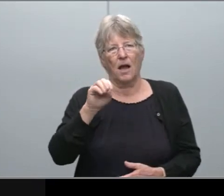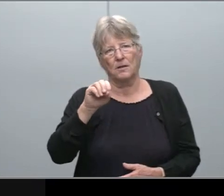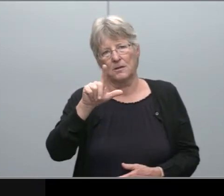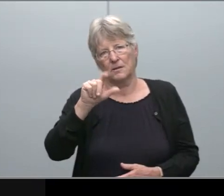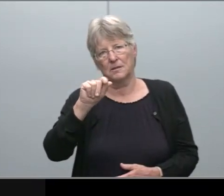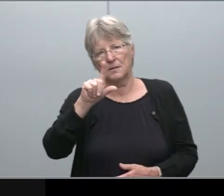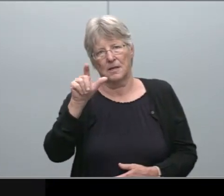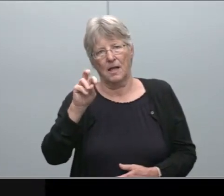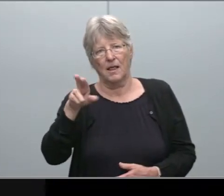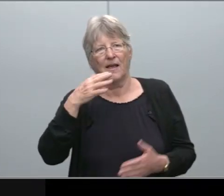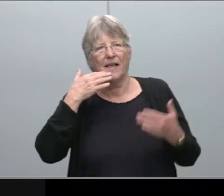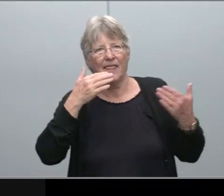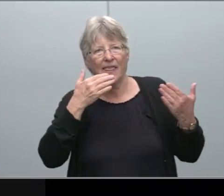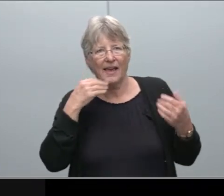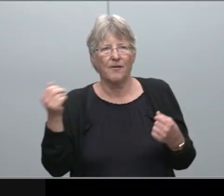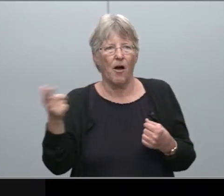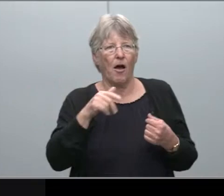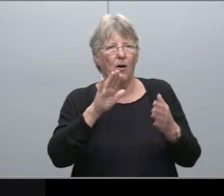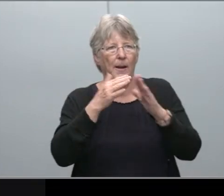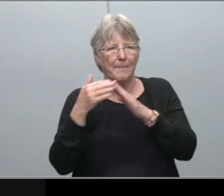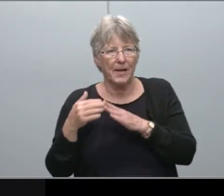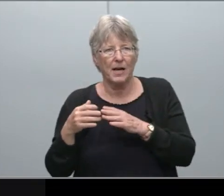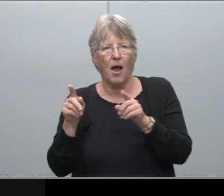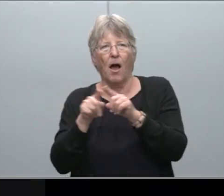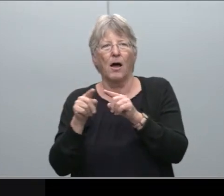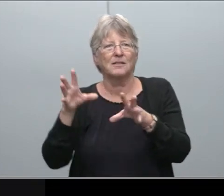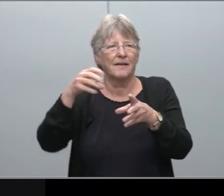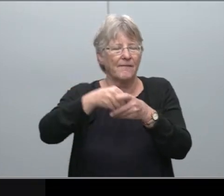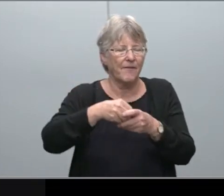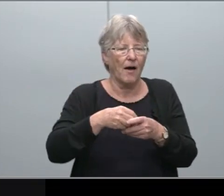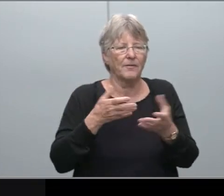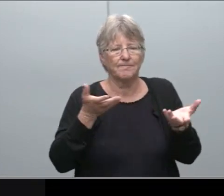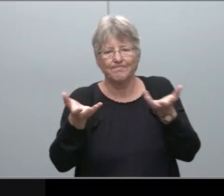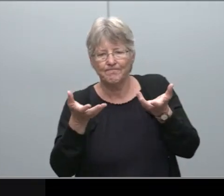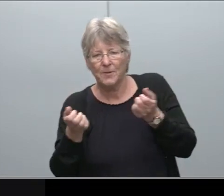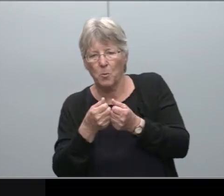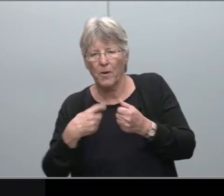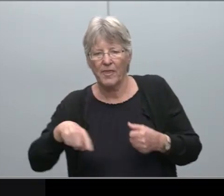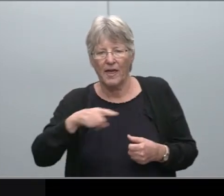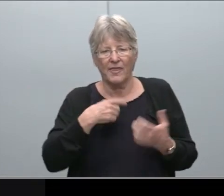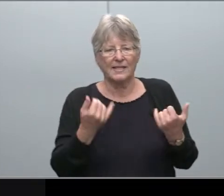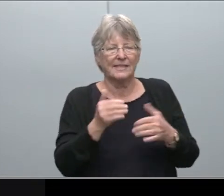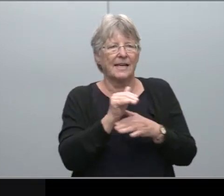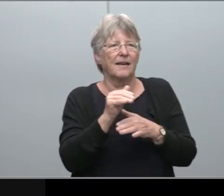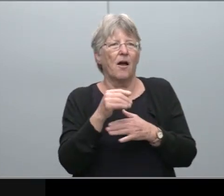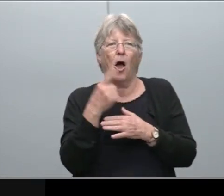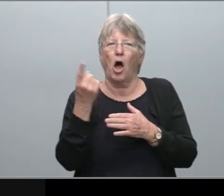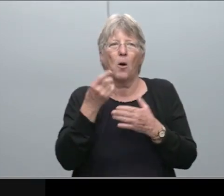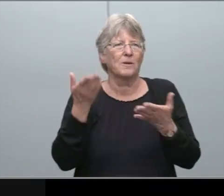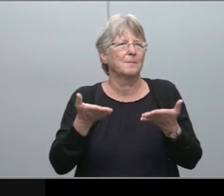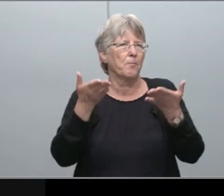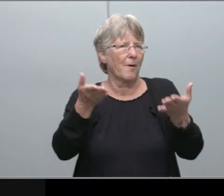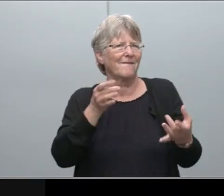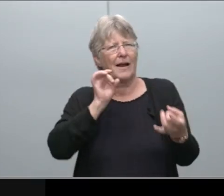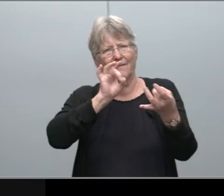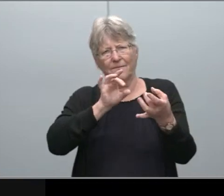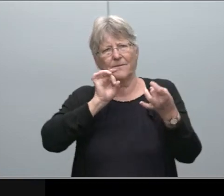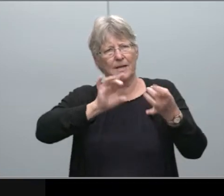But so, but we spend a lot of time working on these meetings and planning them. And every hour we spent, and I'm talking about hours,